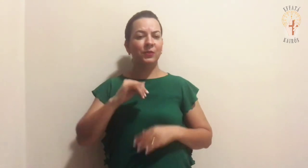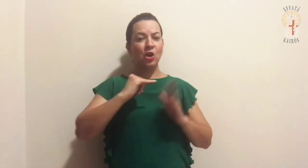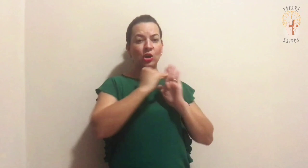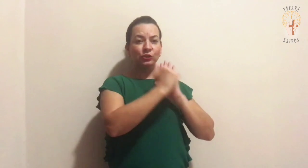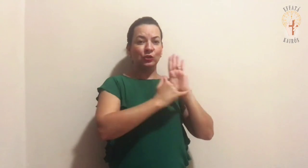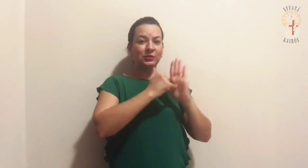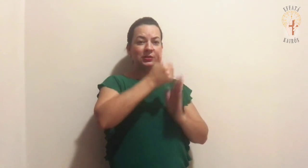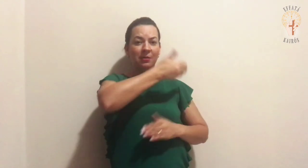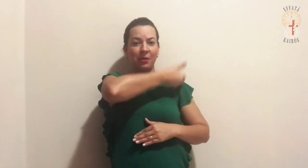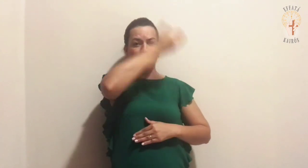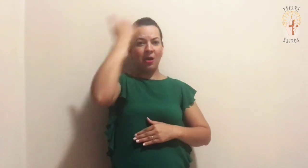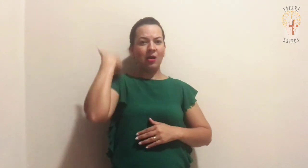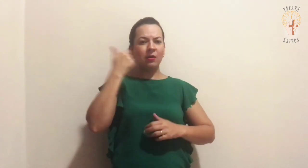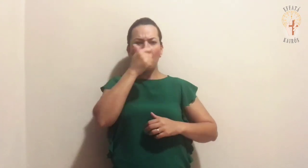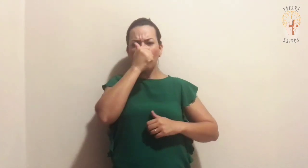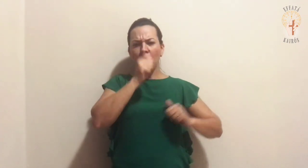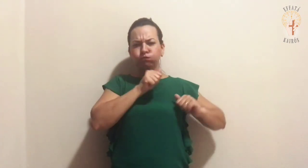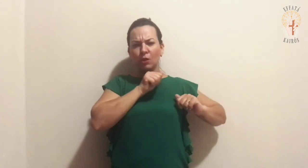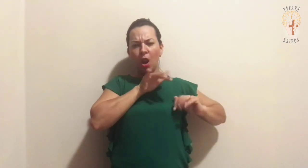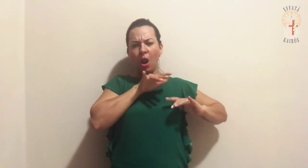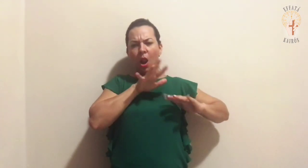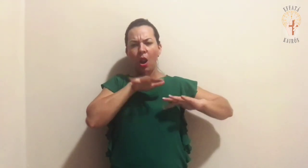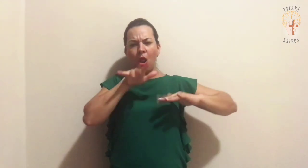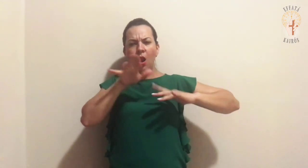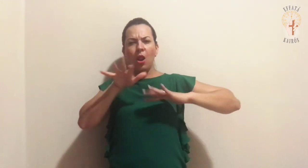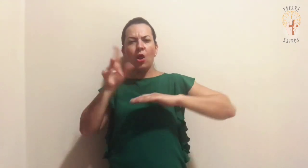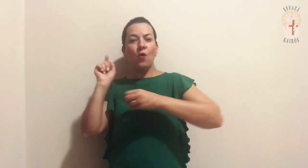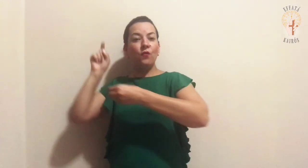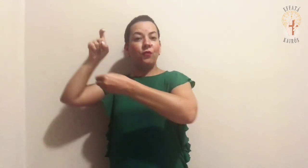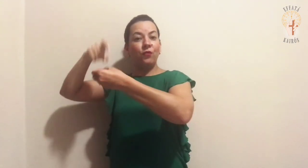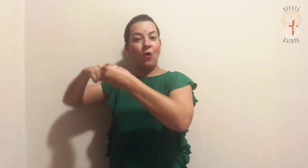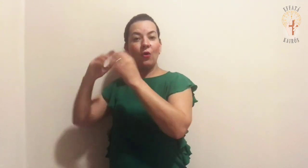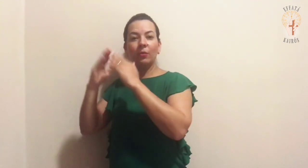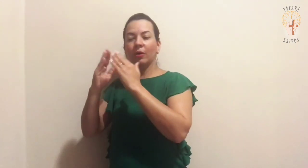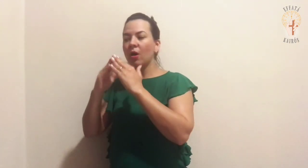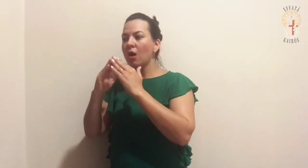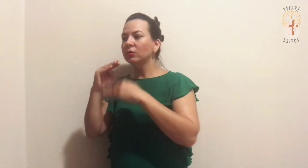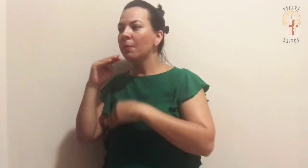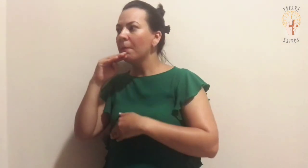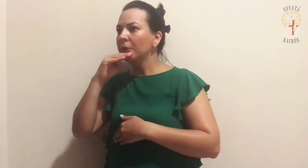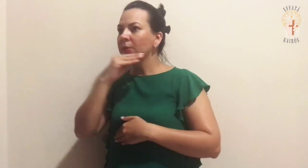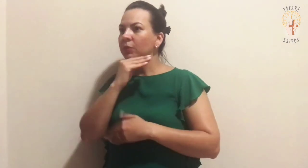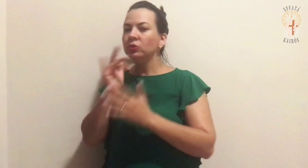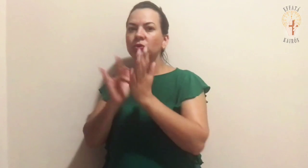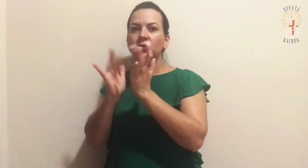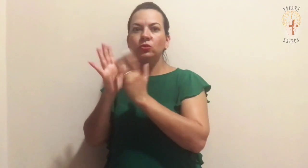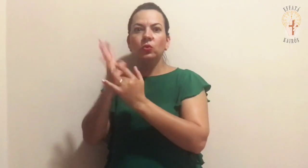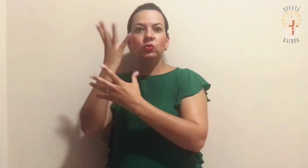Joseph and Mary returned home on a pilgrimage and noticed